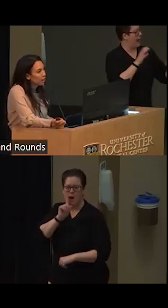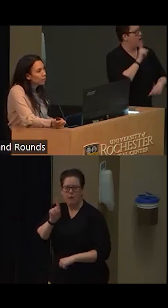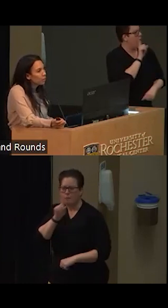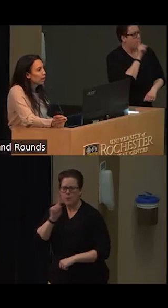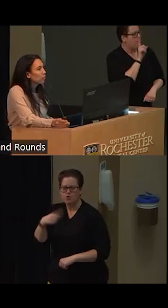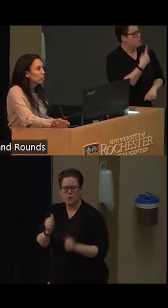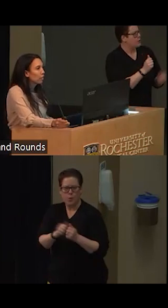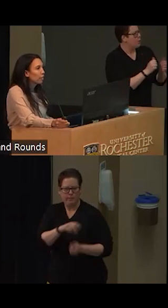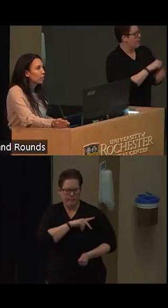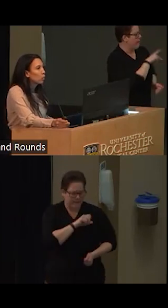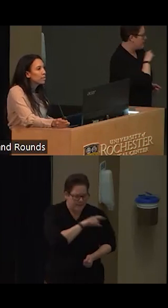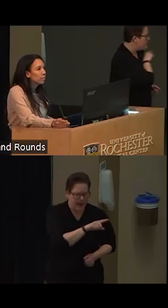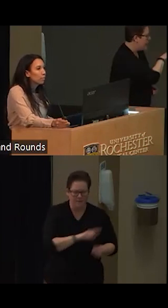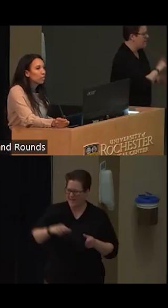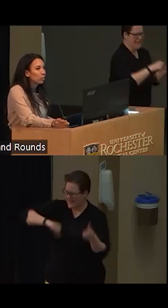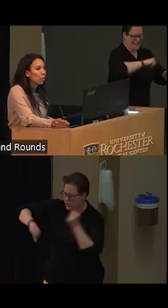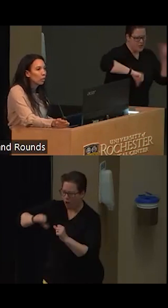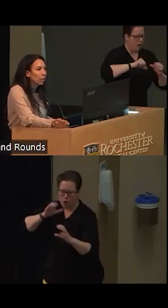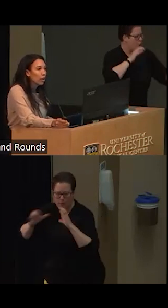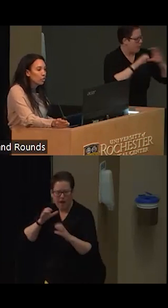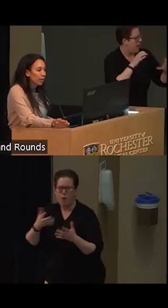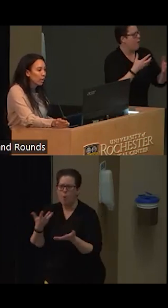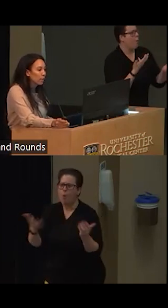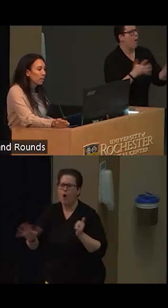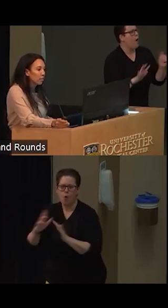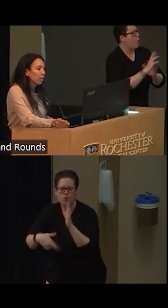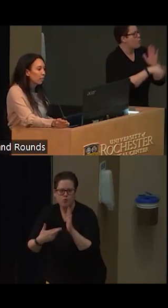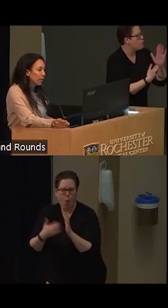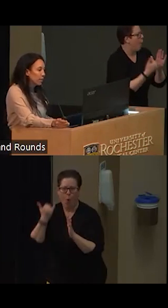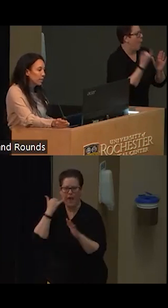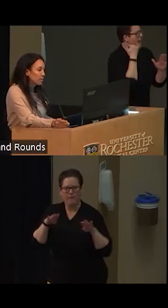how do we communicate with each other and what is everybody's role during a Behavioral Health crisis